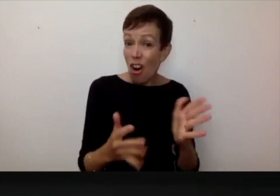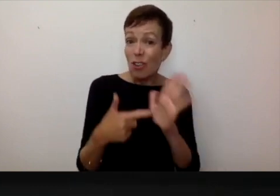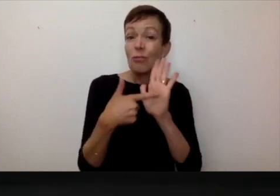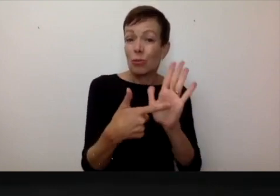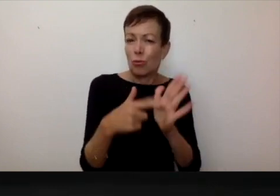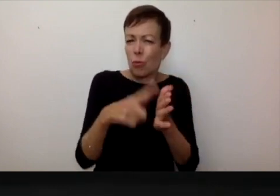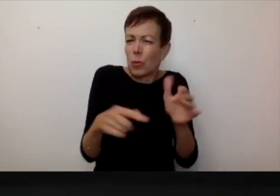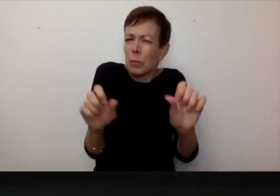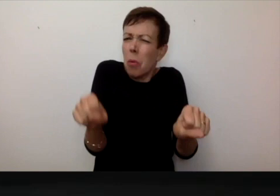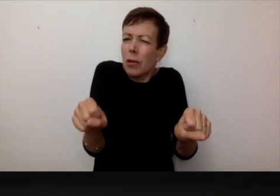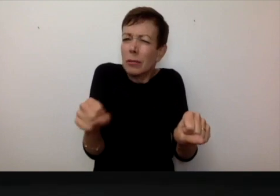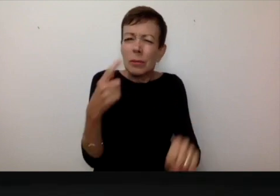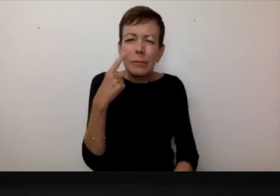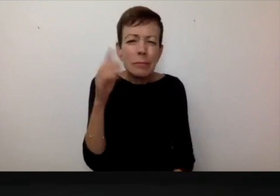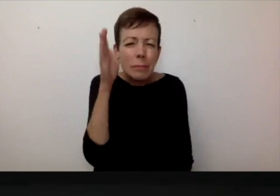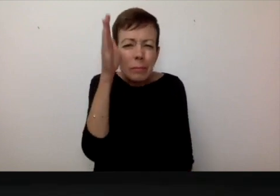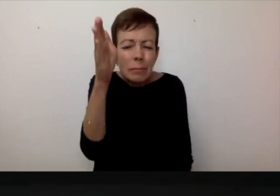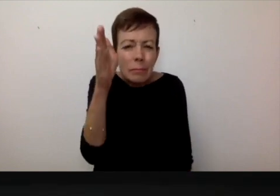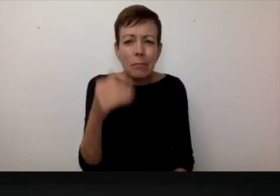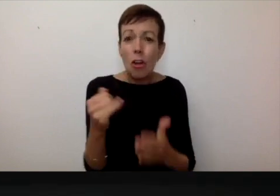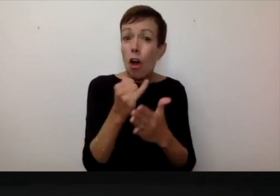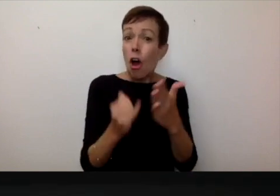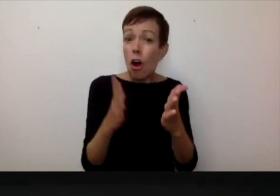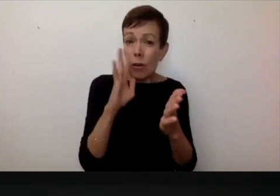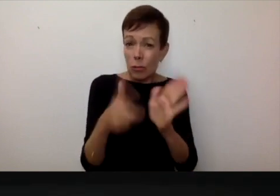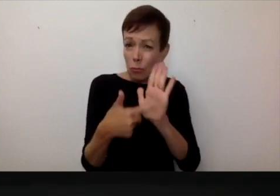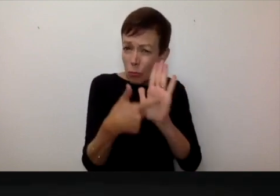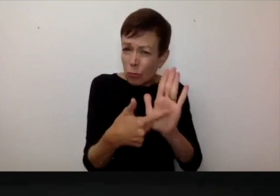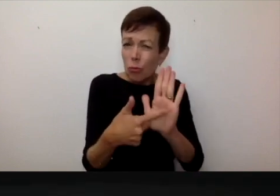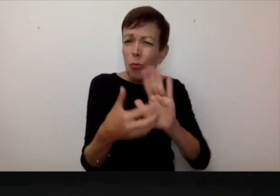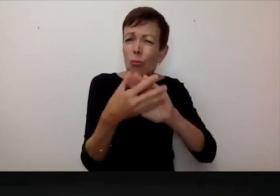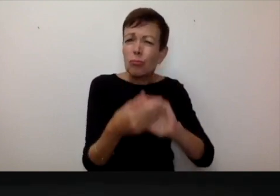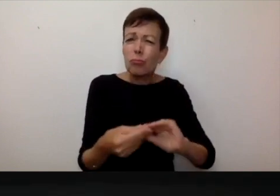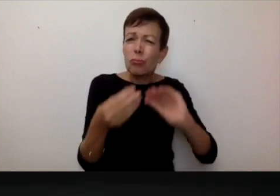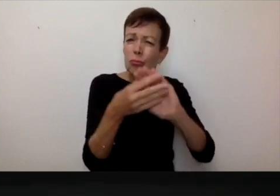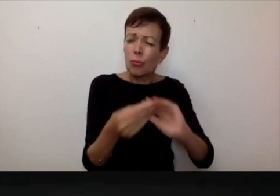of this time in particular and so i guess i lean into where i see